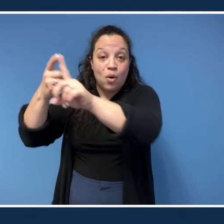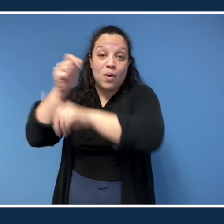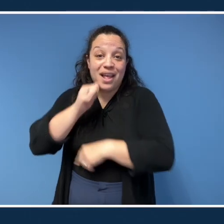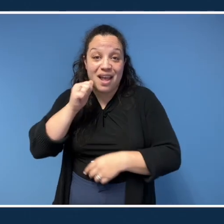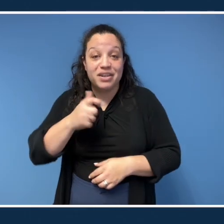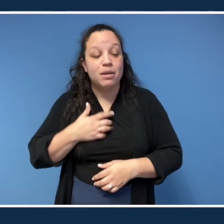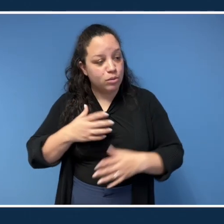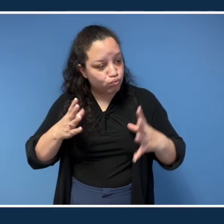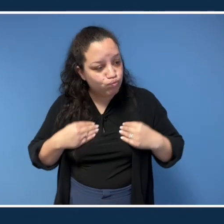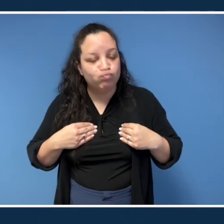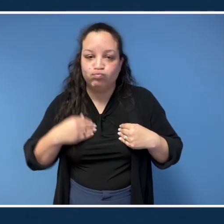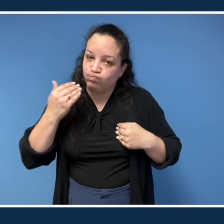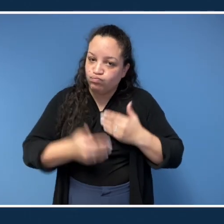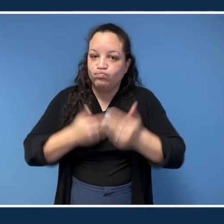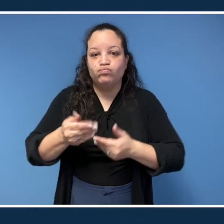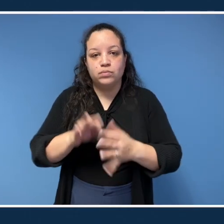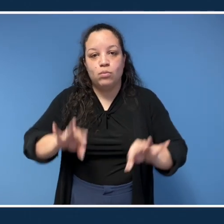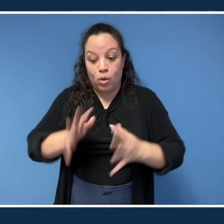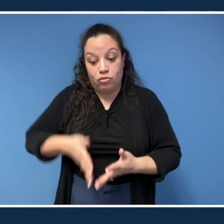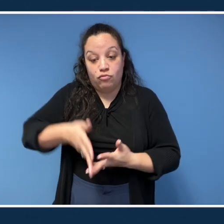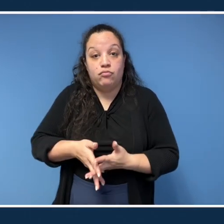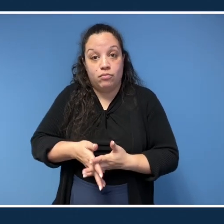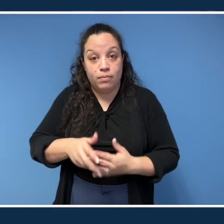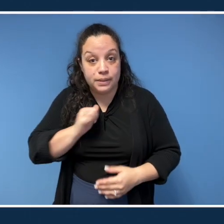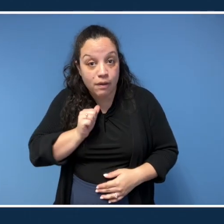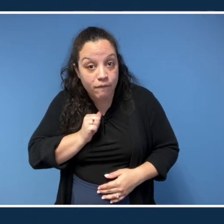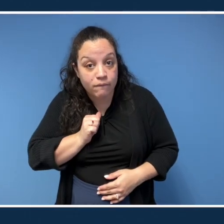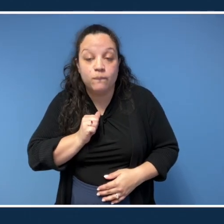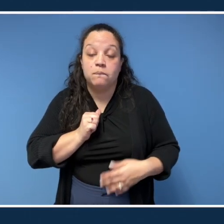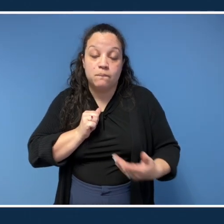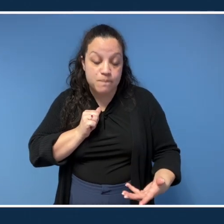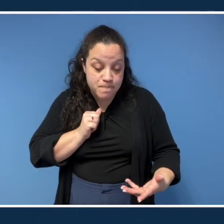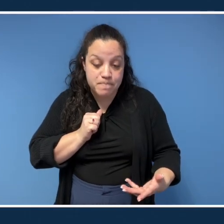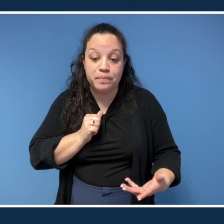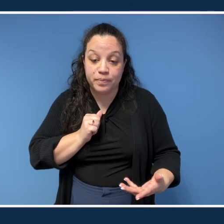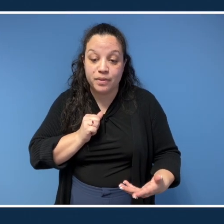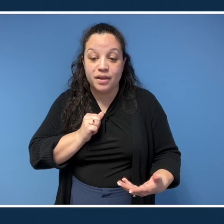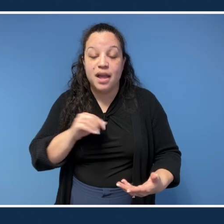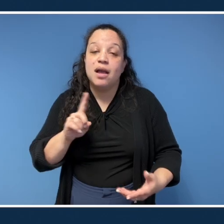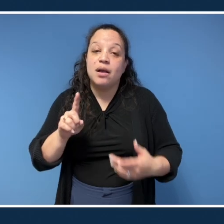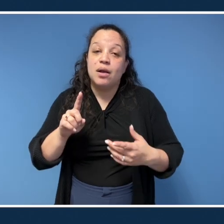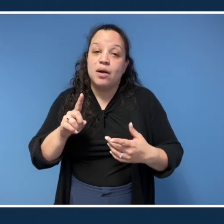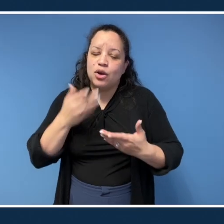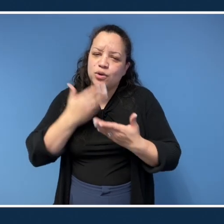take it with a grain of salt, make sure that I'm grounding myself. Um, and you know, having spaces to kind of decompress with